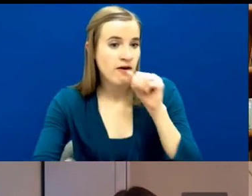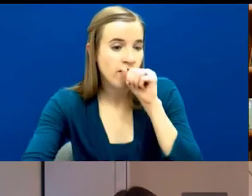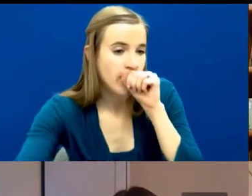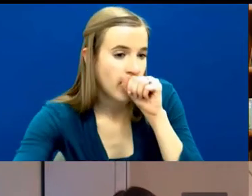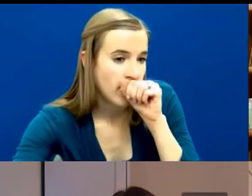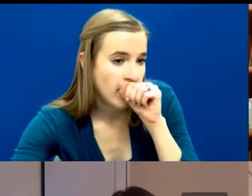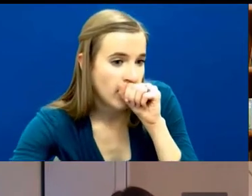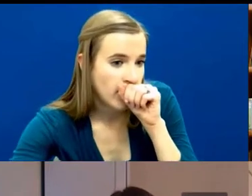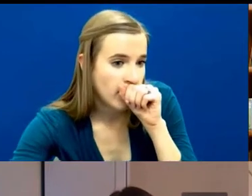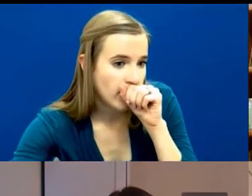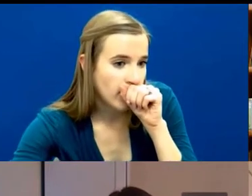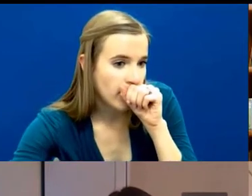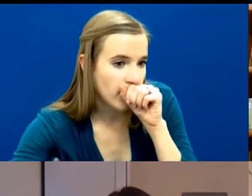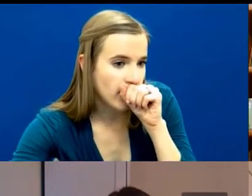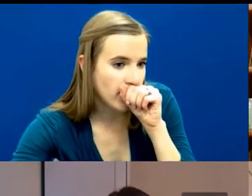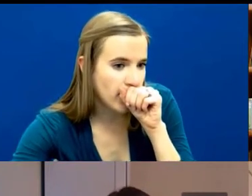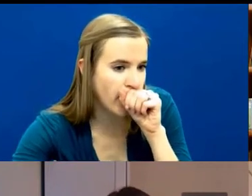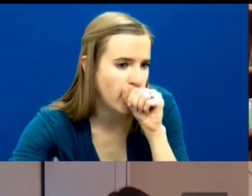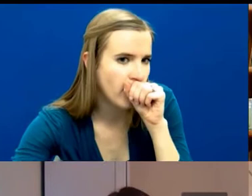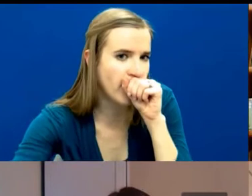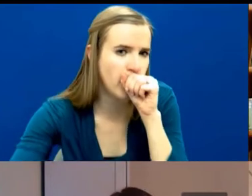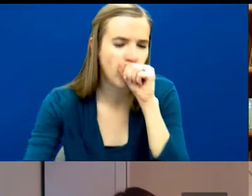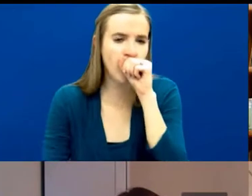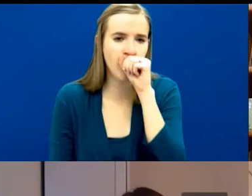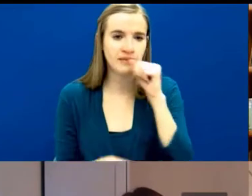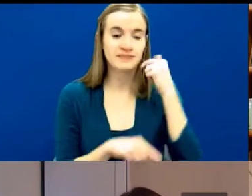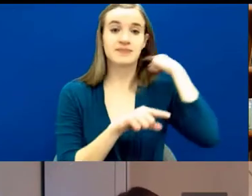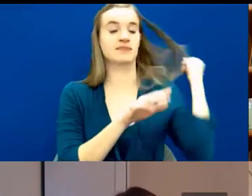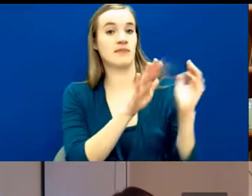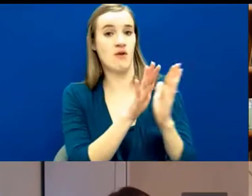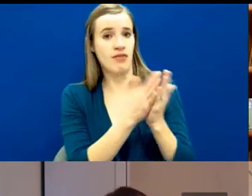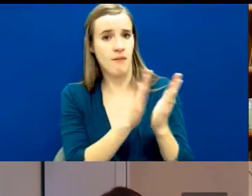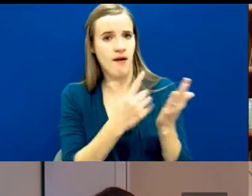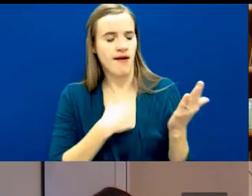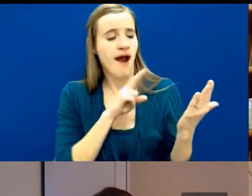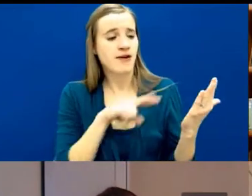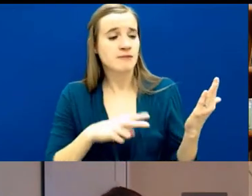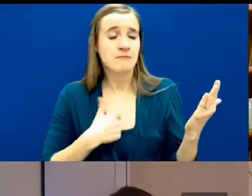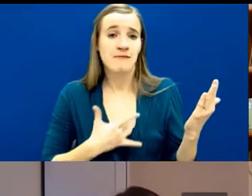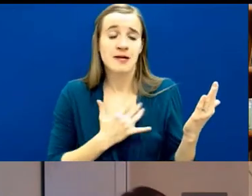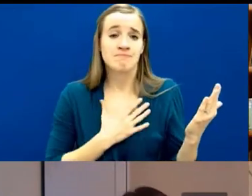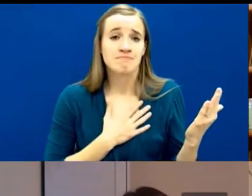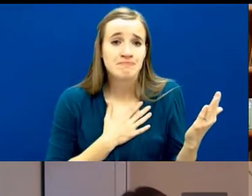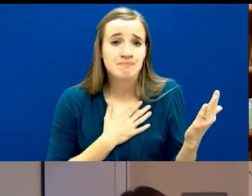that really tugged at my heart- I have it here. When, when it says "Even when